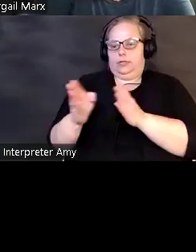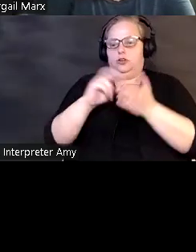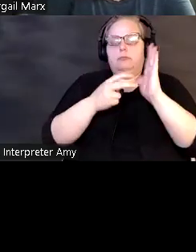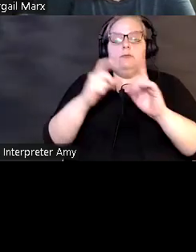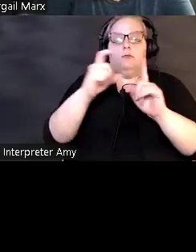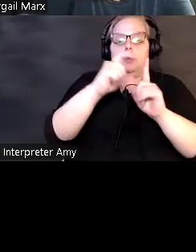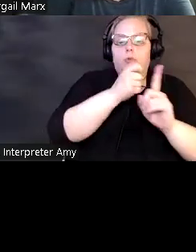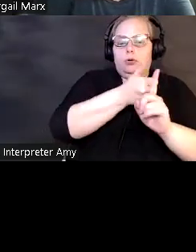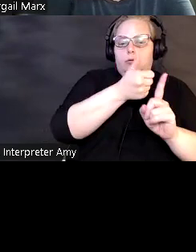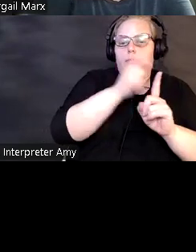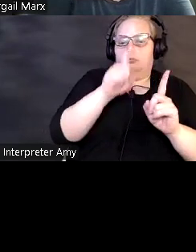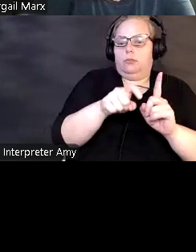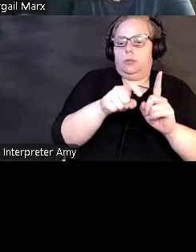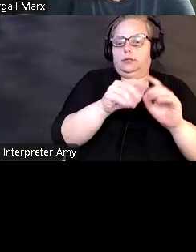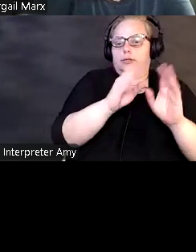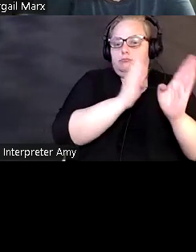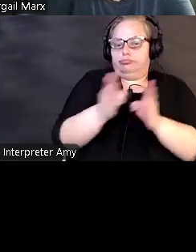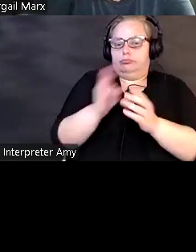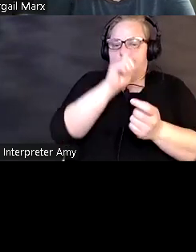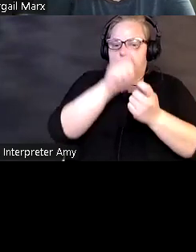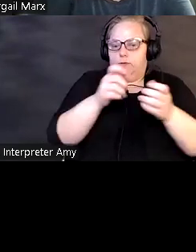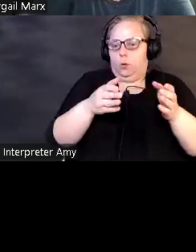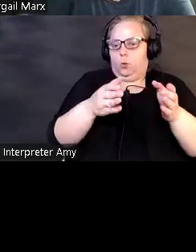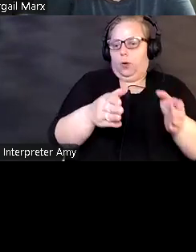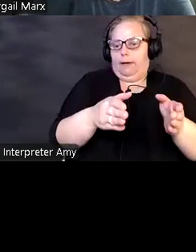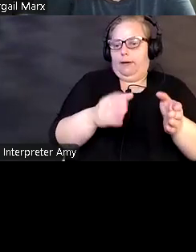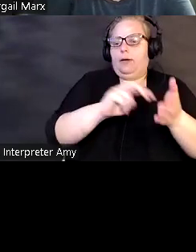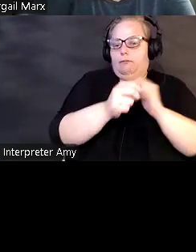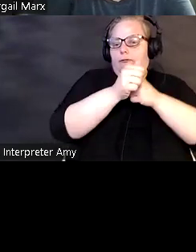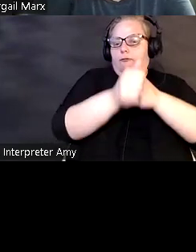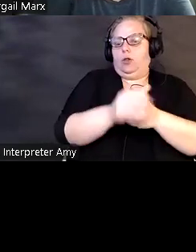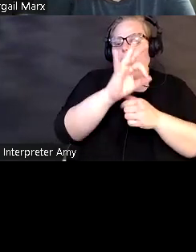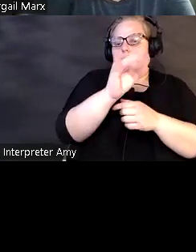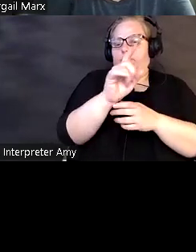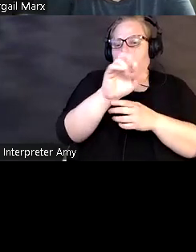be organized in some way, so it's organized by the feature and the function of the word.